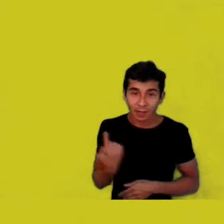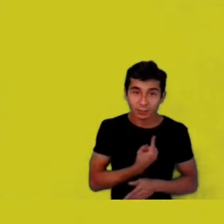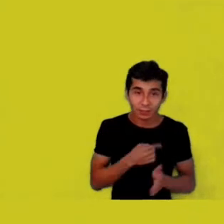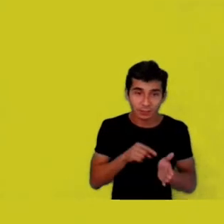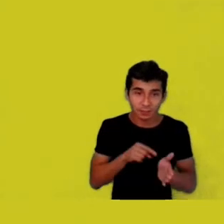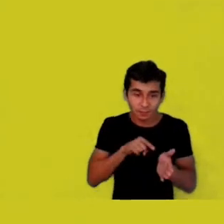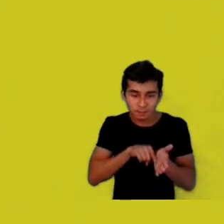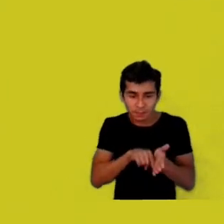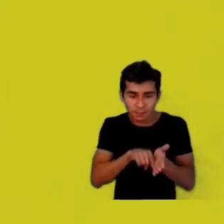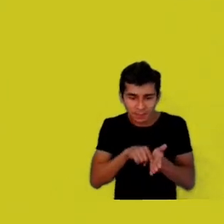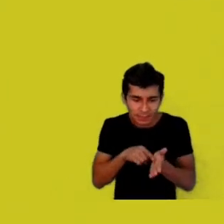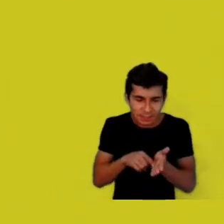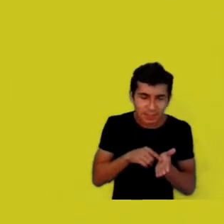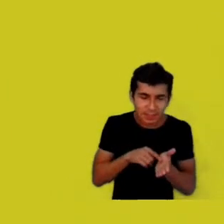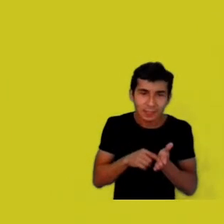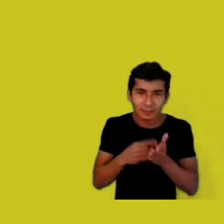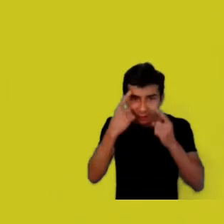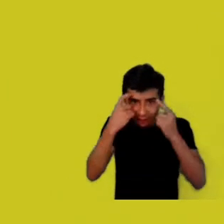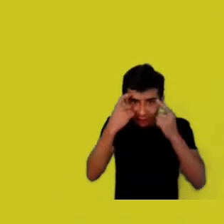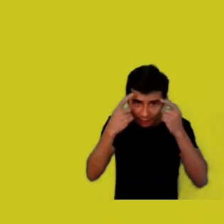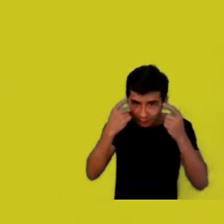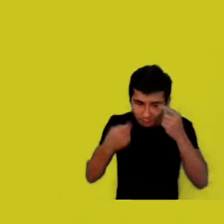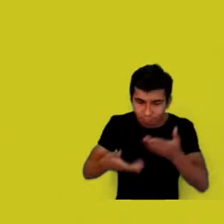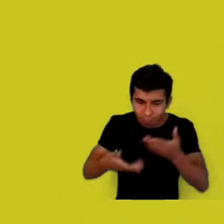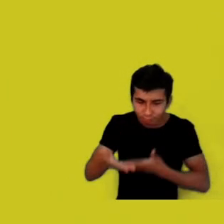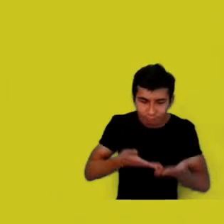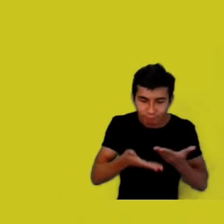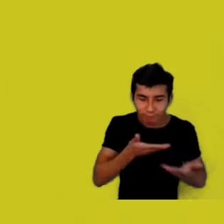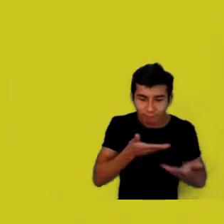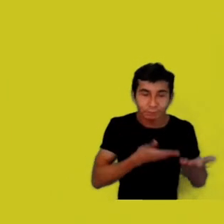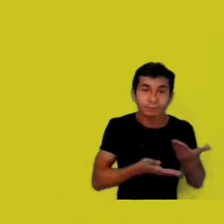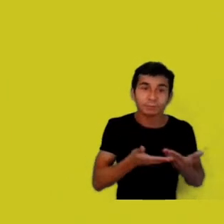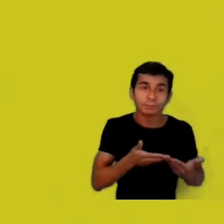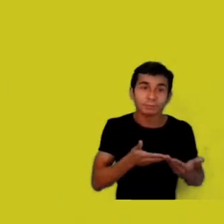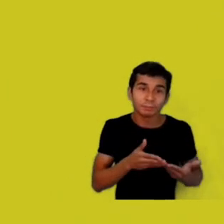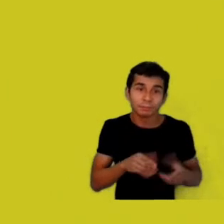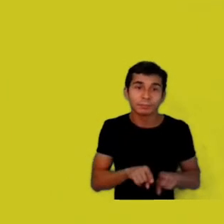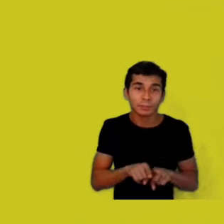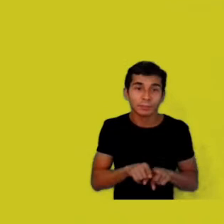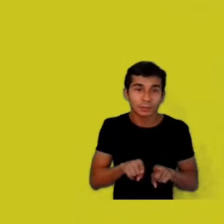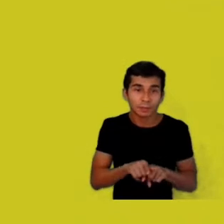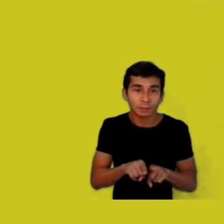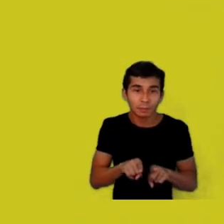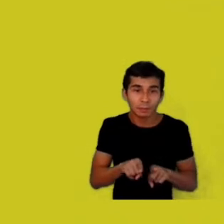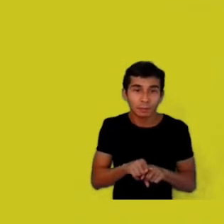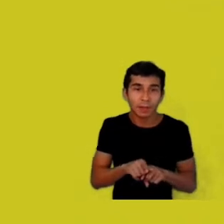that was opened also in the other centers by women as well,